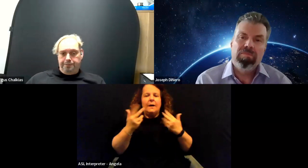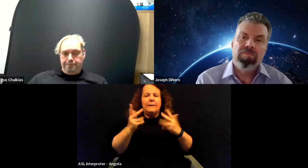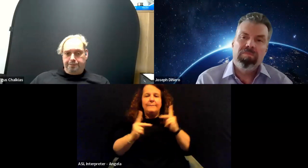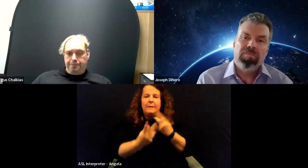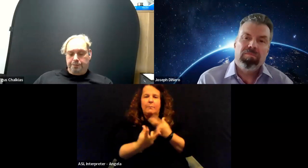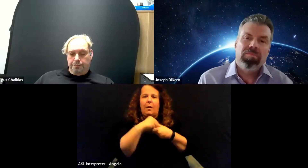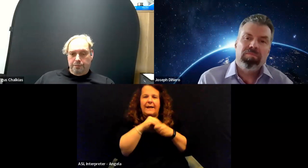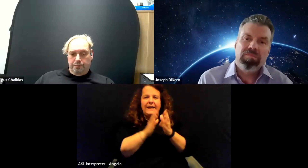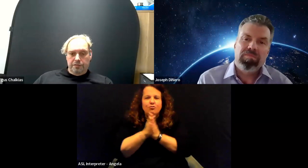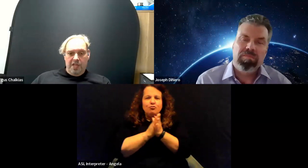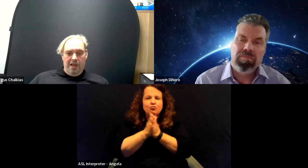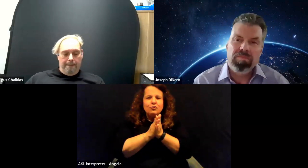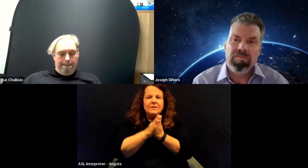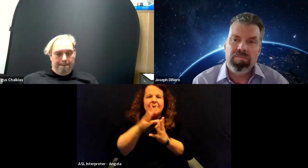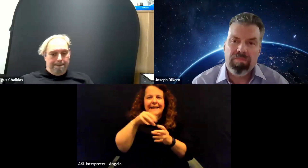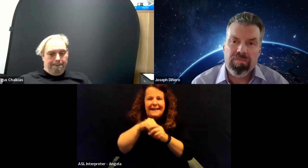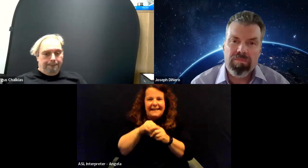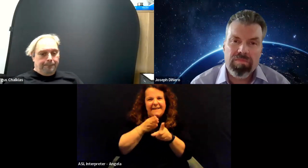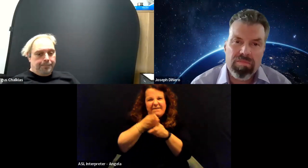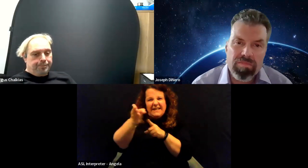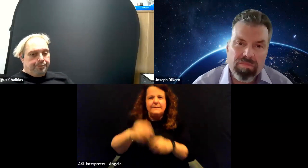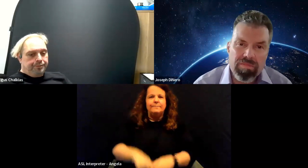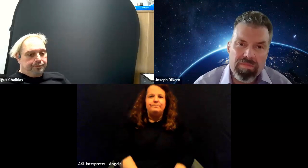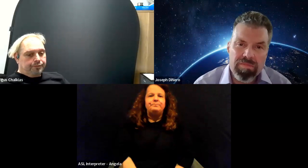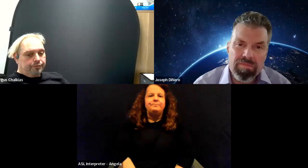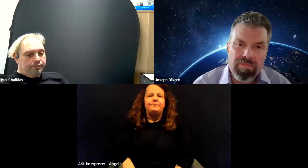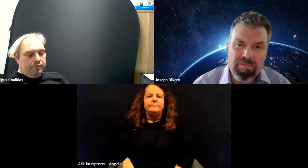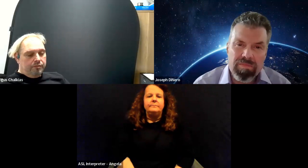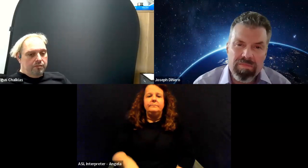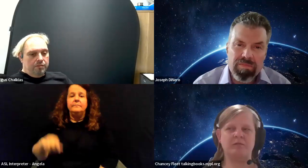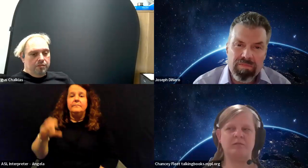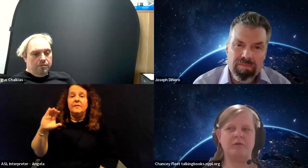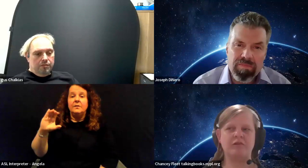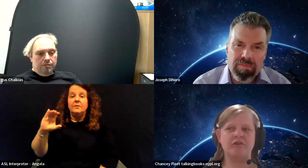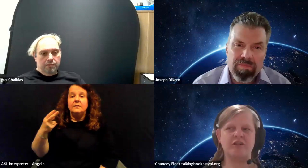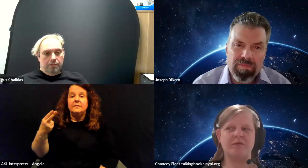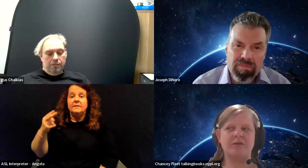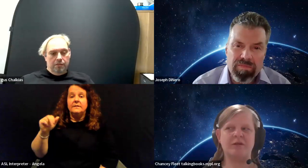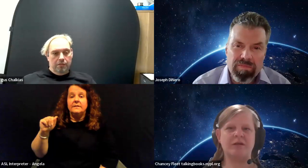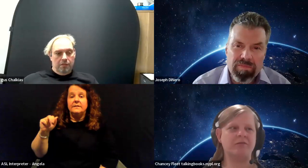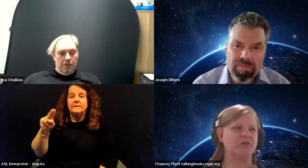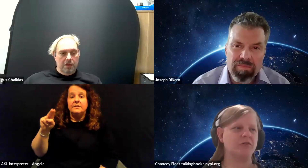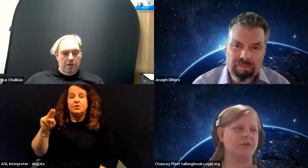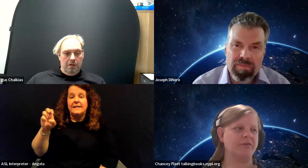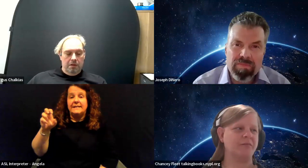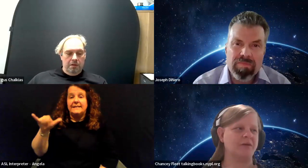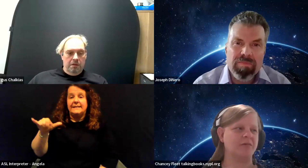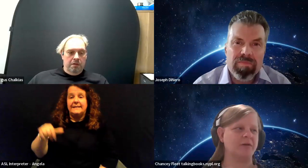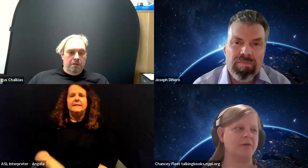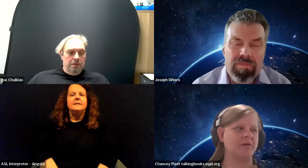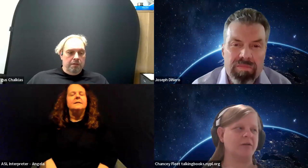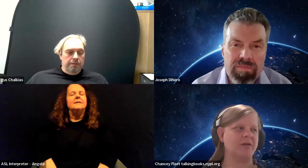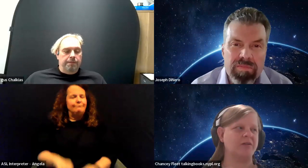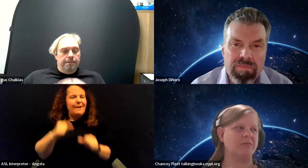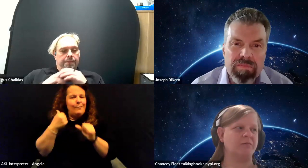That's this Chancey.. This is something that really frustrated me when I was earlier in my career and I didn't